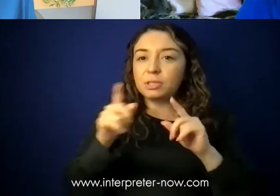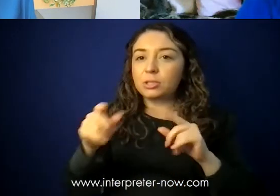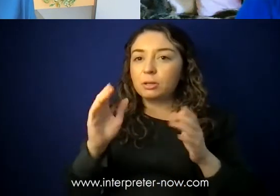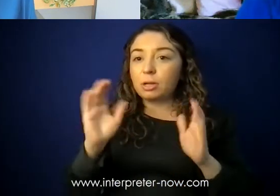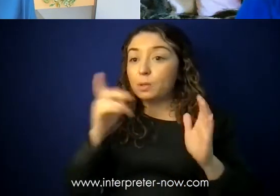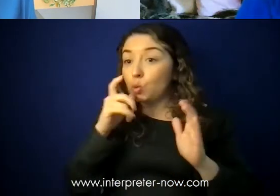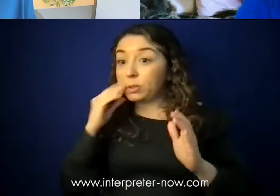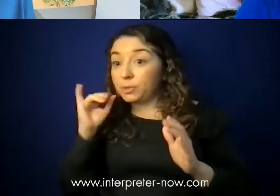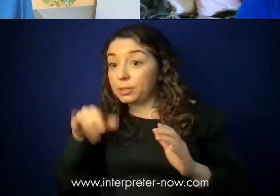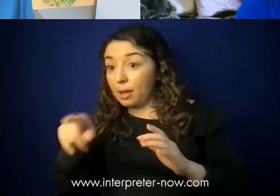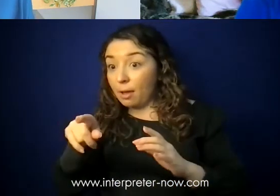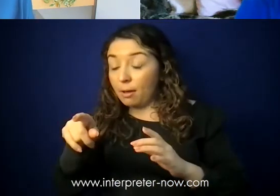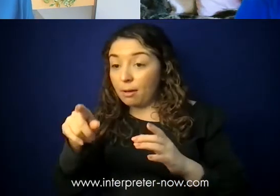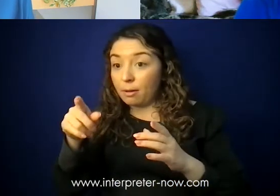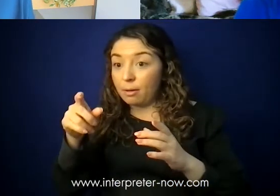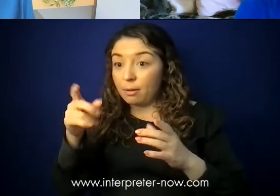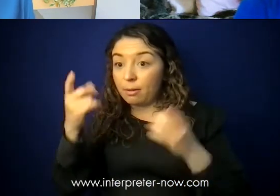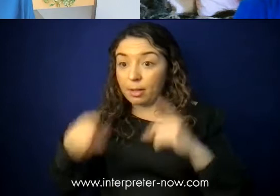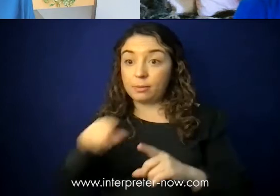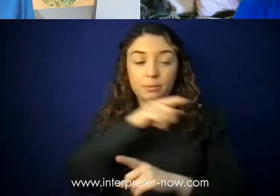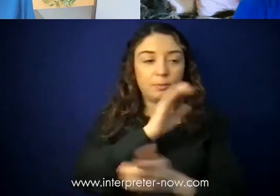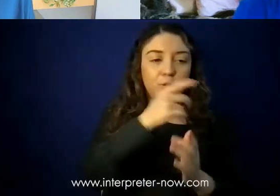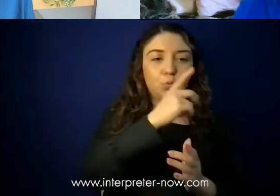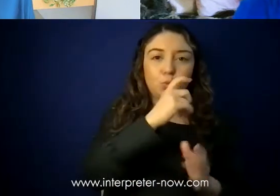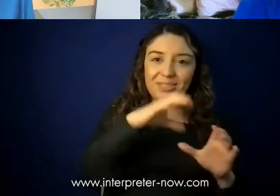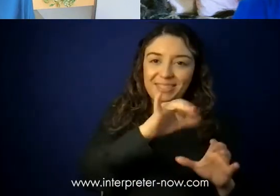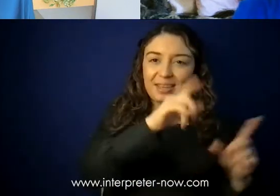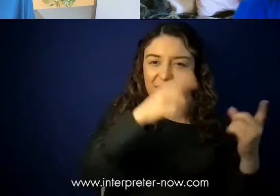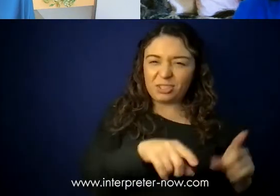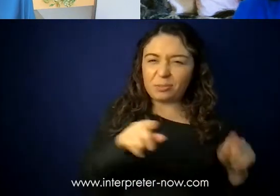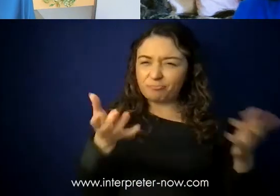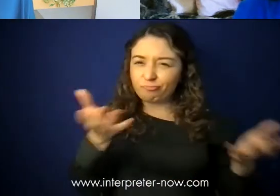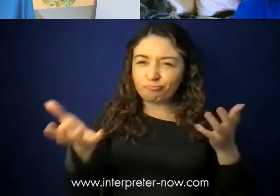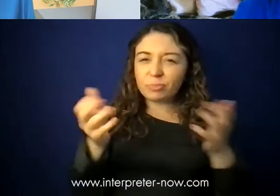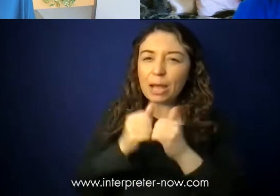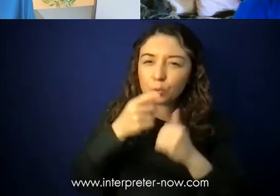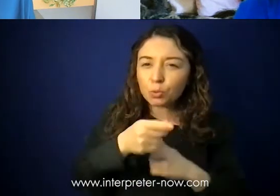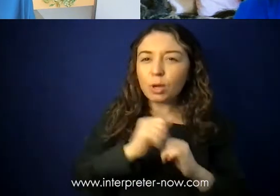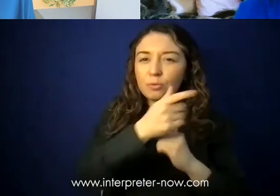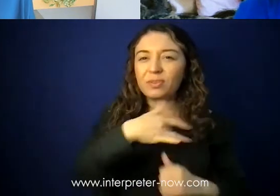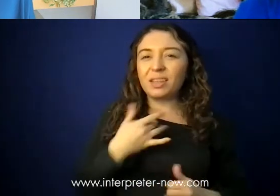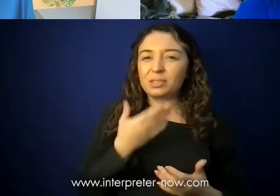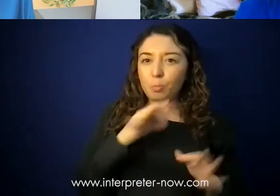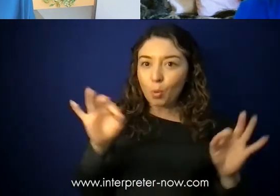because I'd be wanting to check in. For those of us that have created teams that we enjoy working with – that we care about,